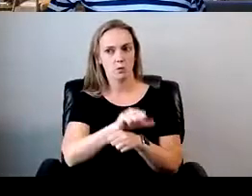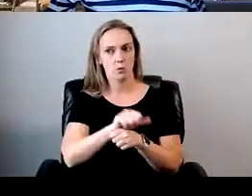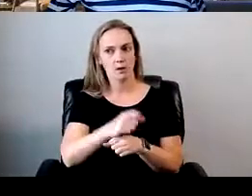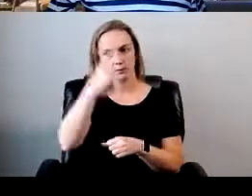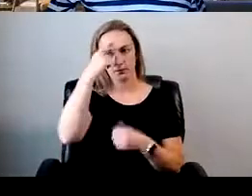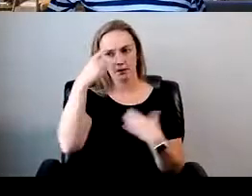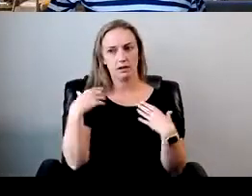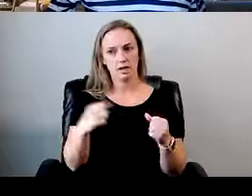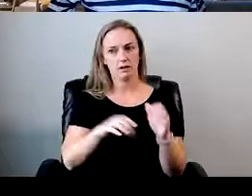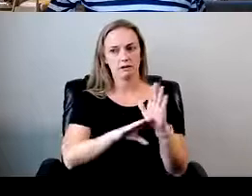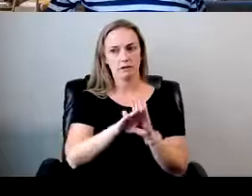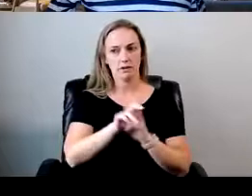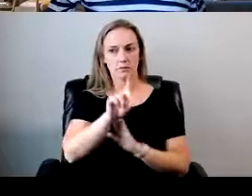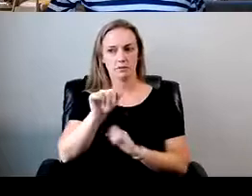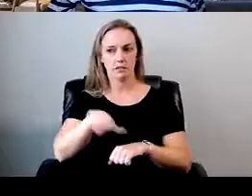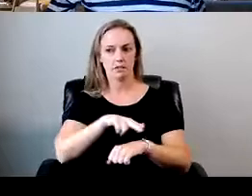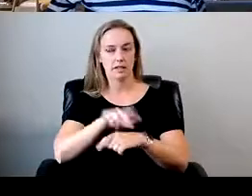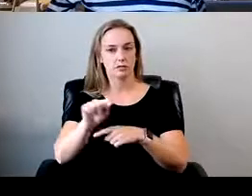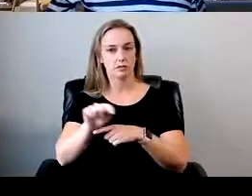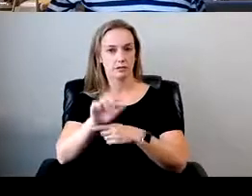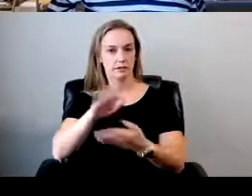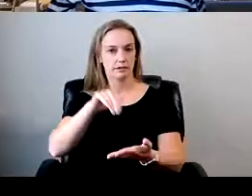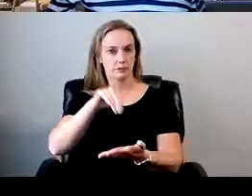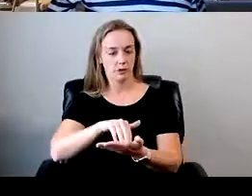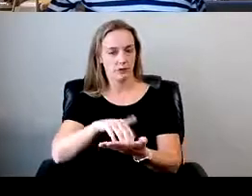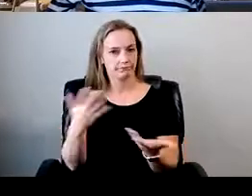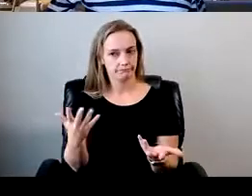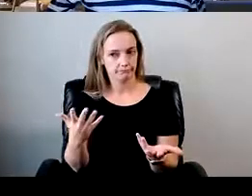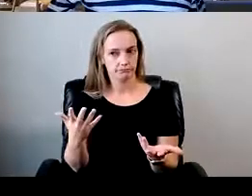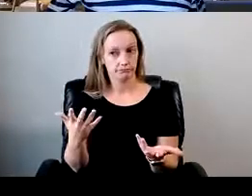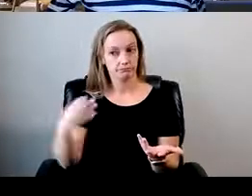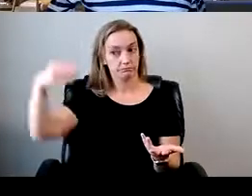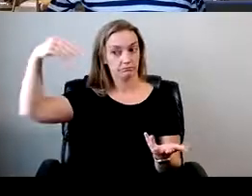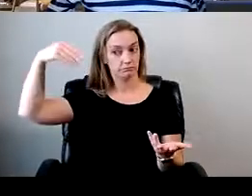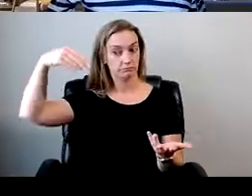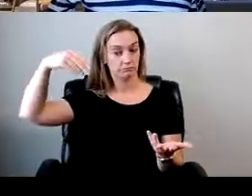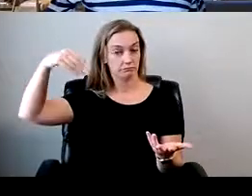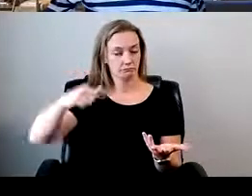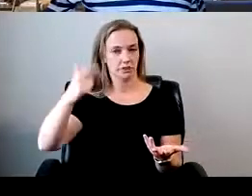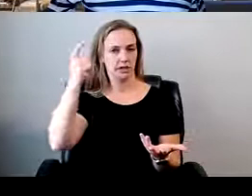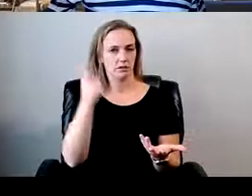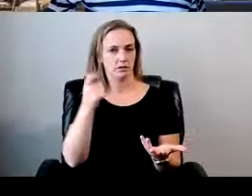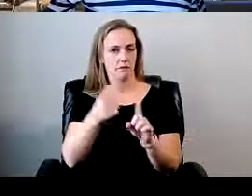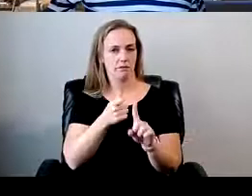and Developmental Disabilities National Training Center. We're funded by a grant from the Administration for Community Living and it's partnership